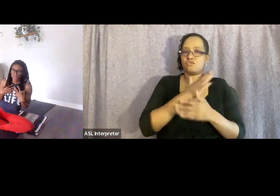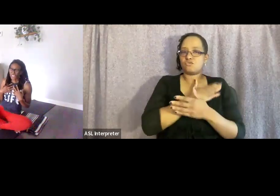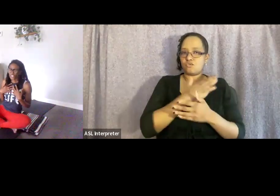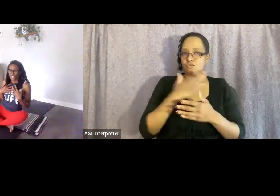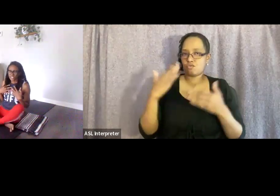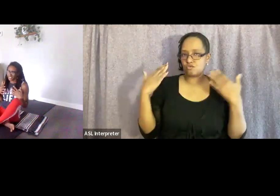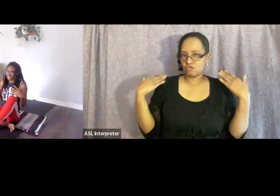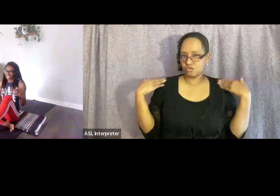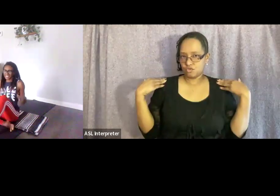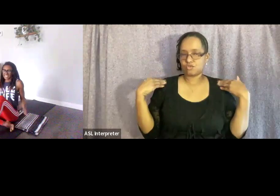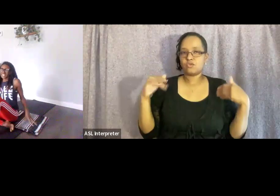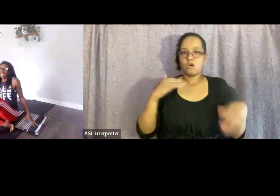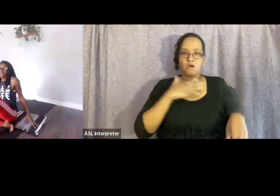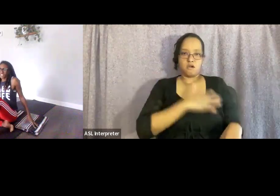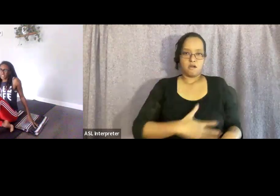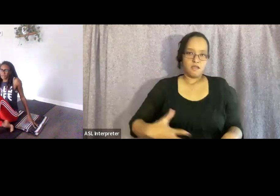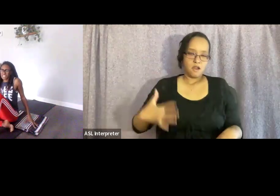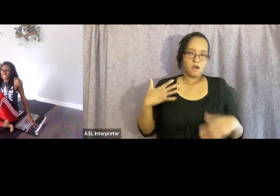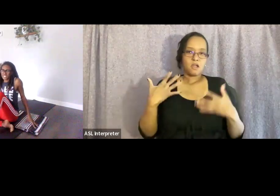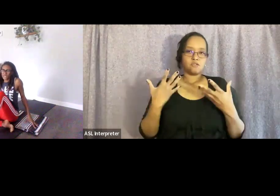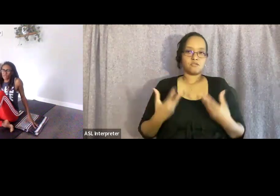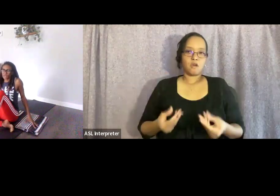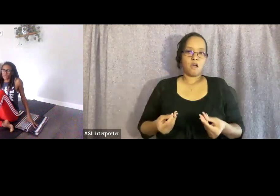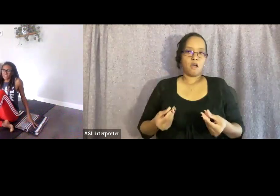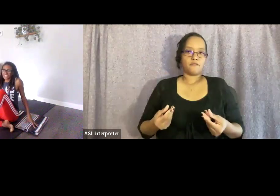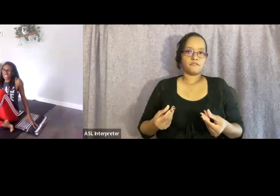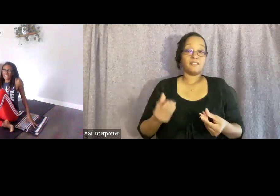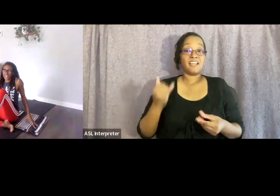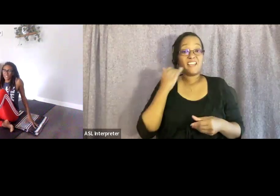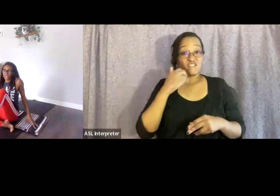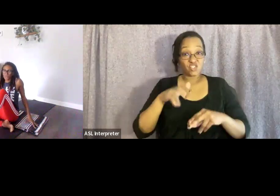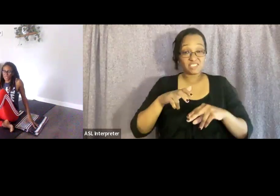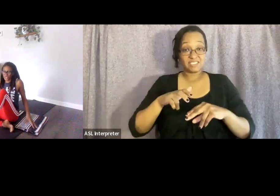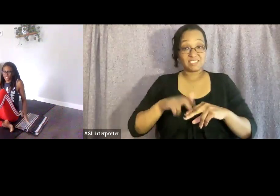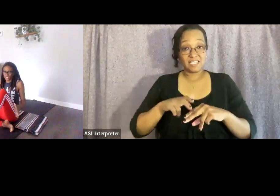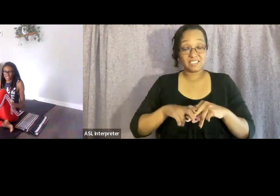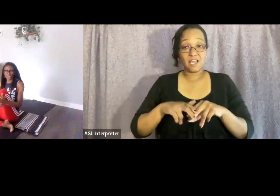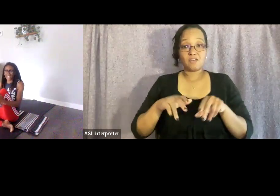If you're in a chair, lifting the opposite knee up towards the sky, or in towards your chest,